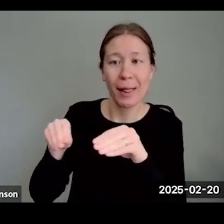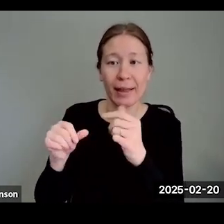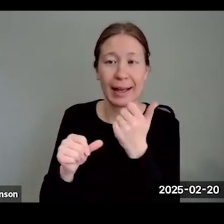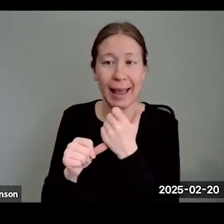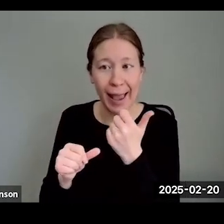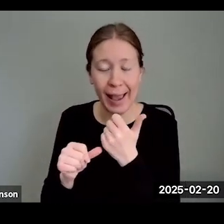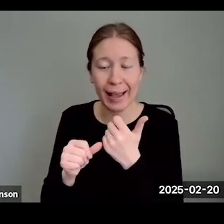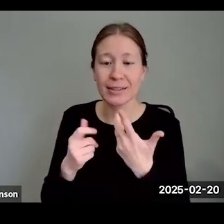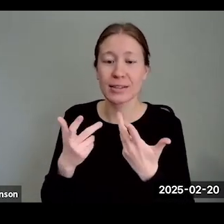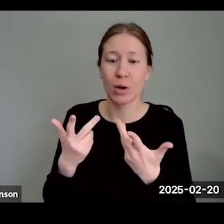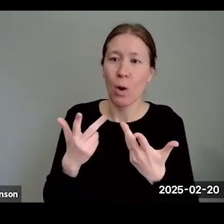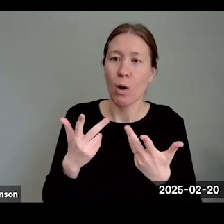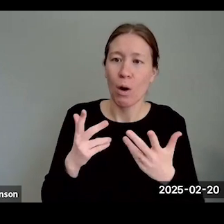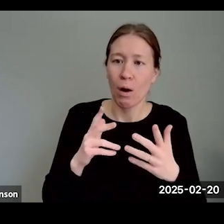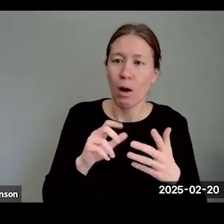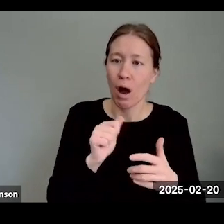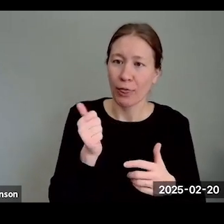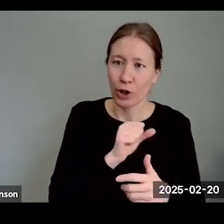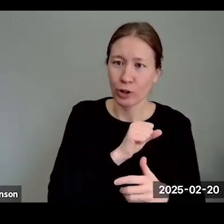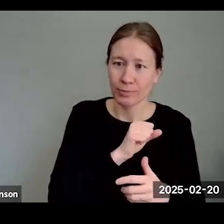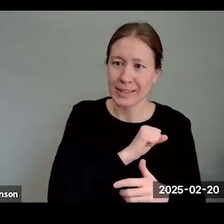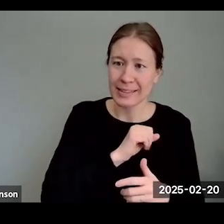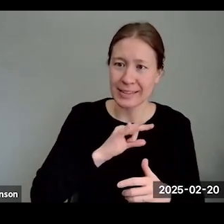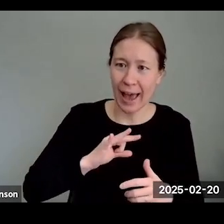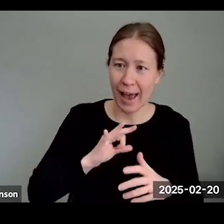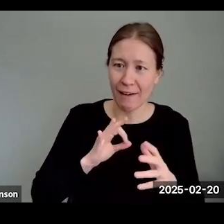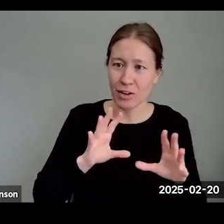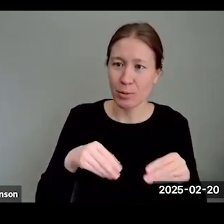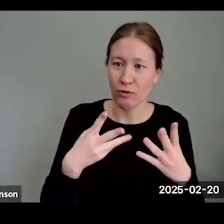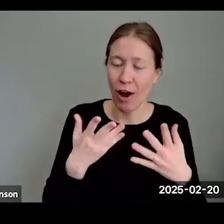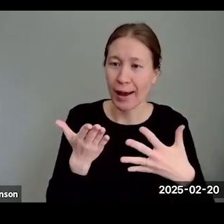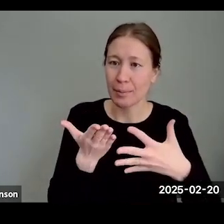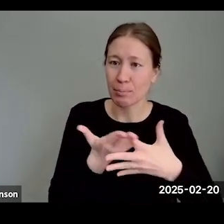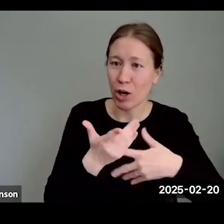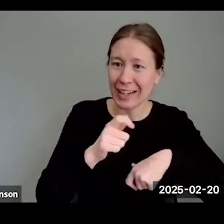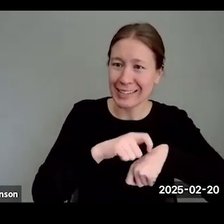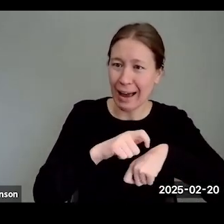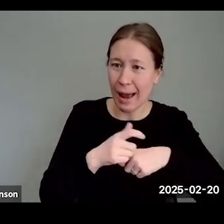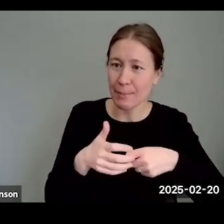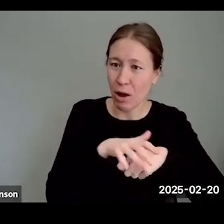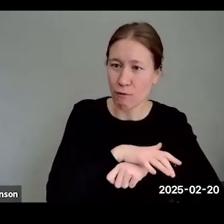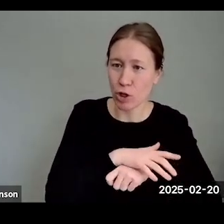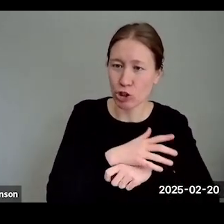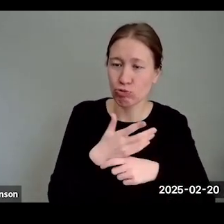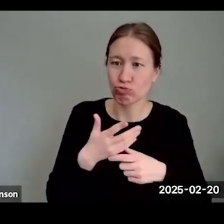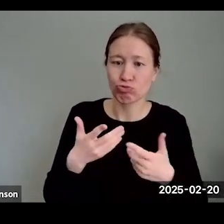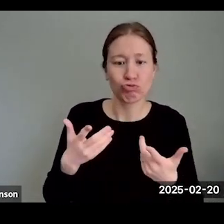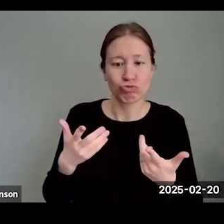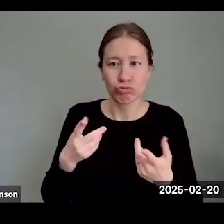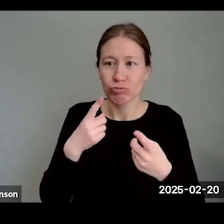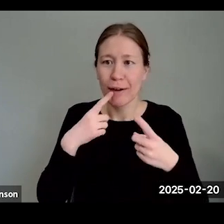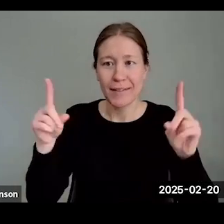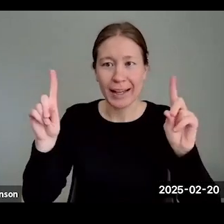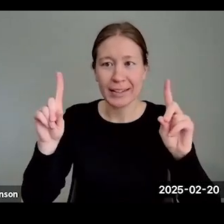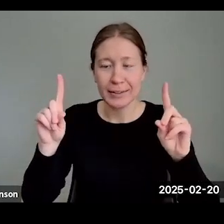break time coverage, those are likely going to be equally effective accommodations. So great work on those polls, everyone.